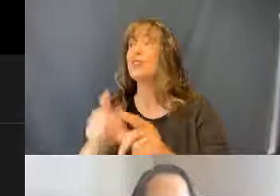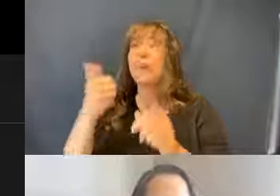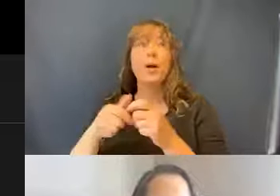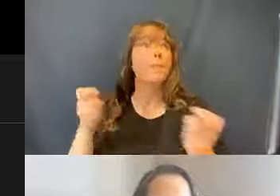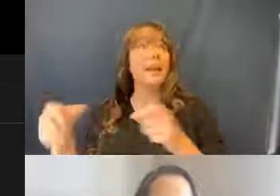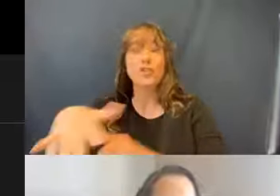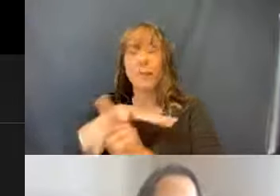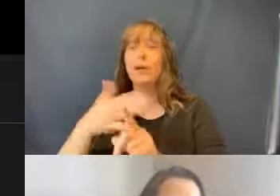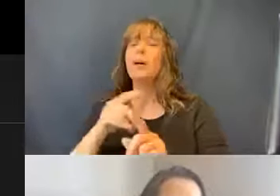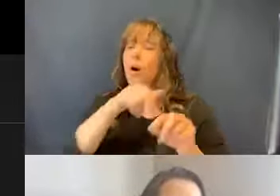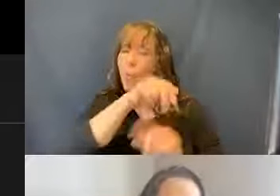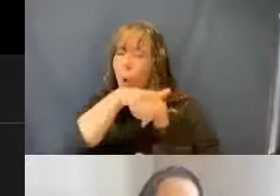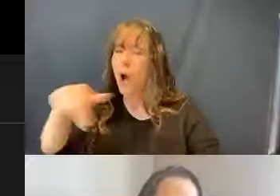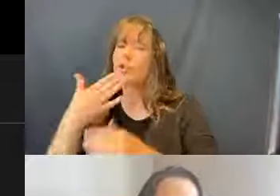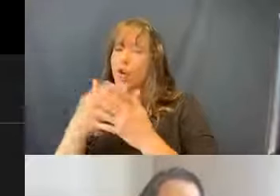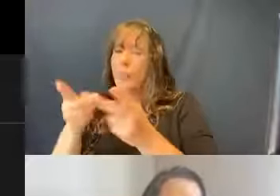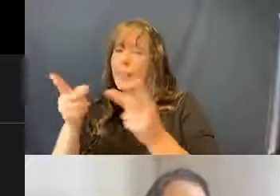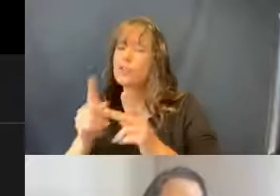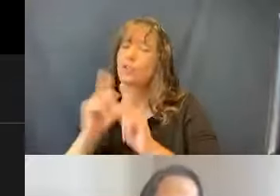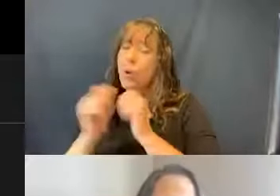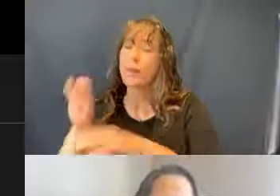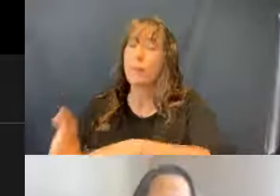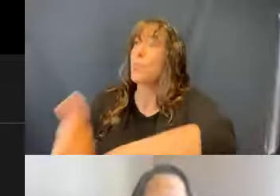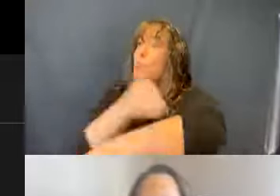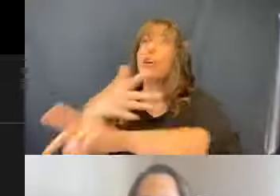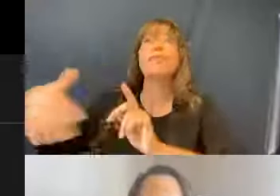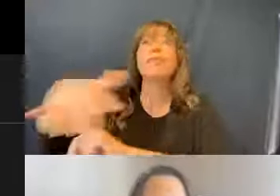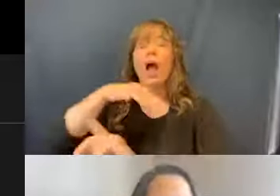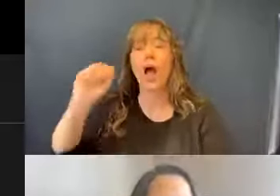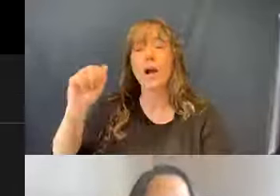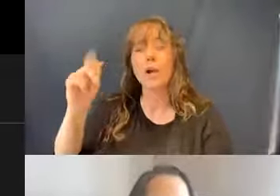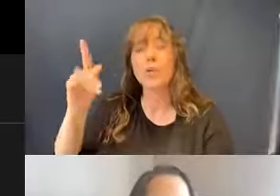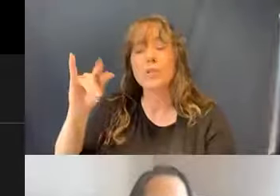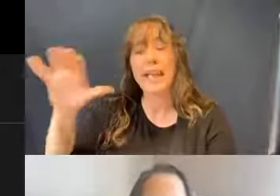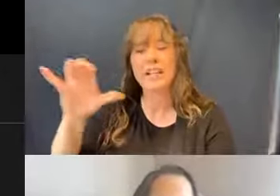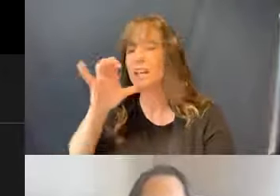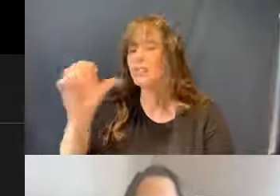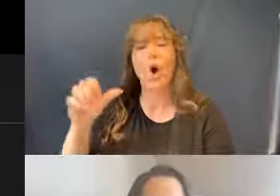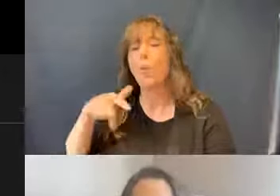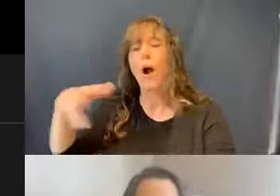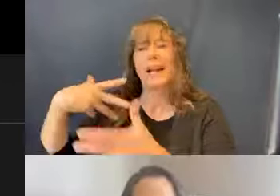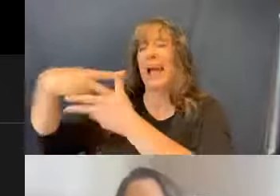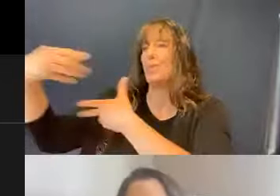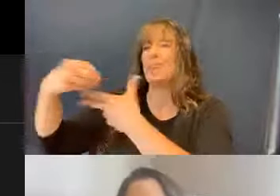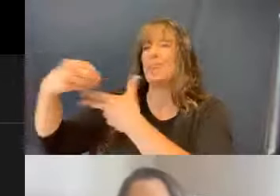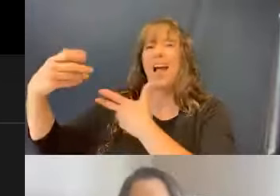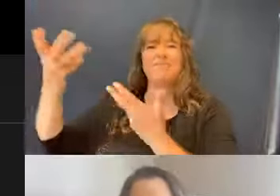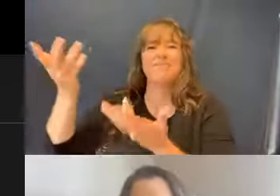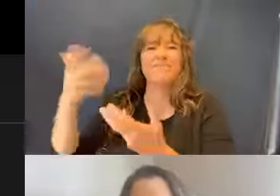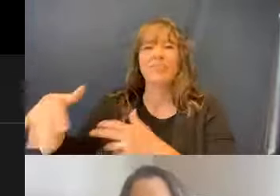to somebody, improve the room acoustics. Don't go out in the somewhere kind of off the side